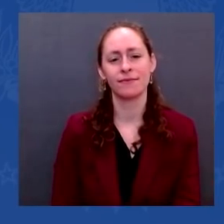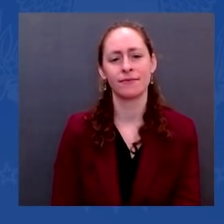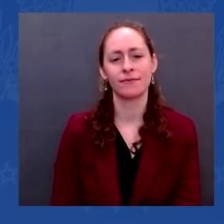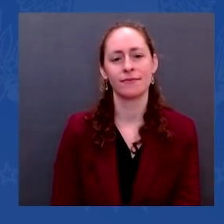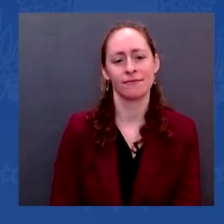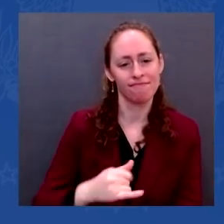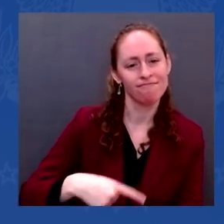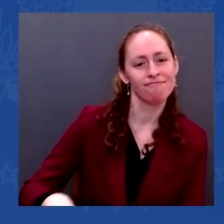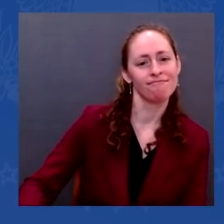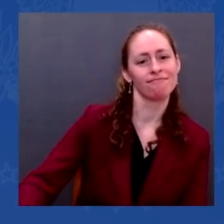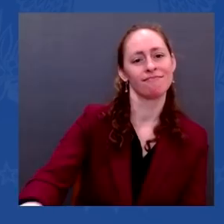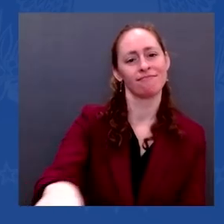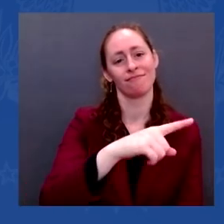So I will end with a simple prayer.